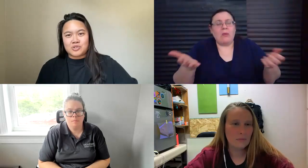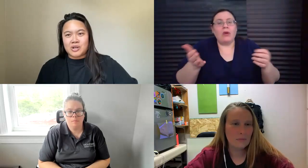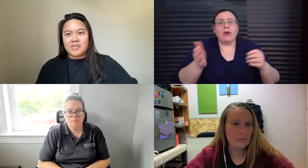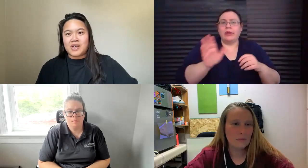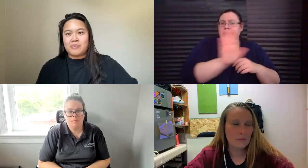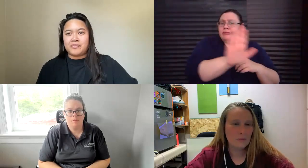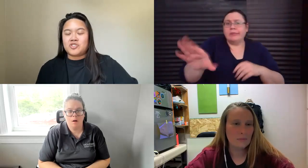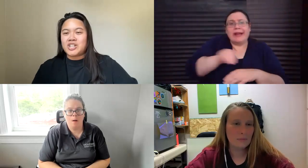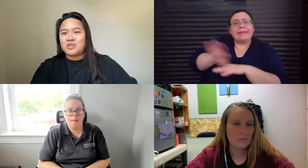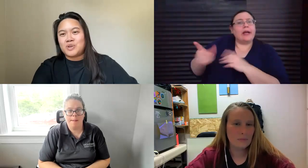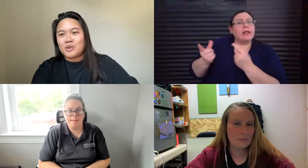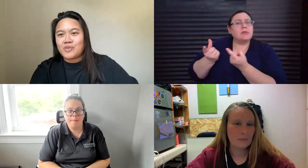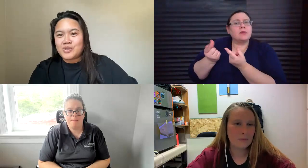you share with them? Jane, do you want to go first?